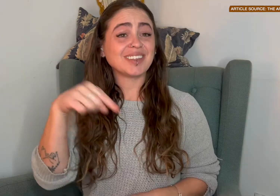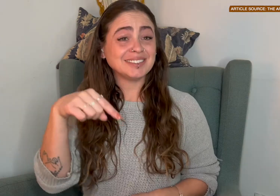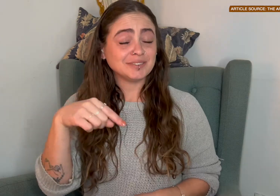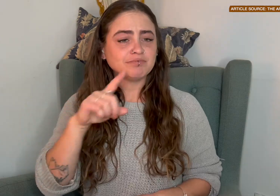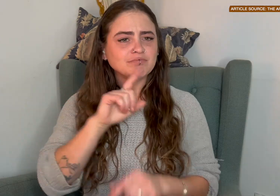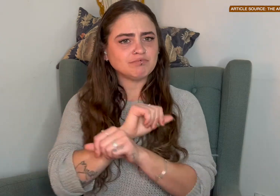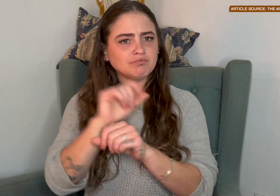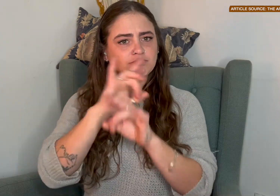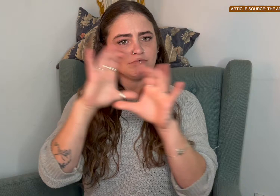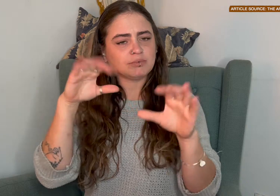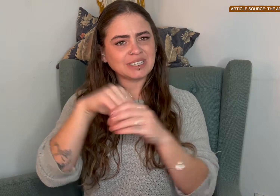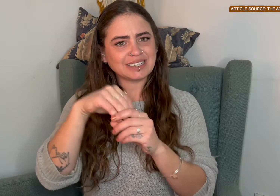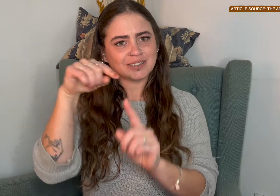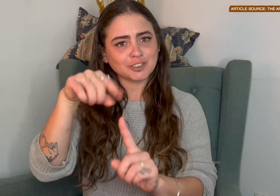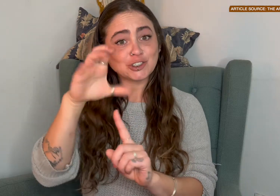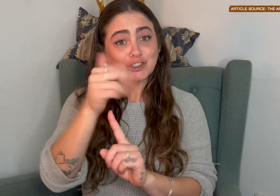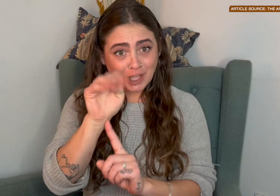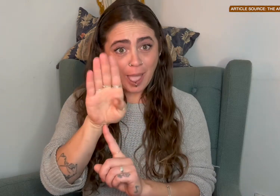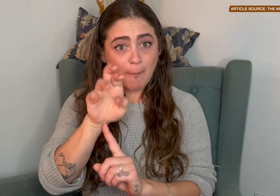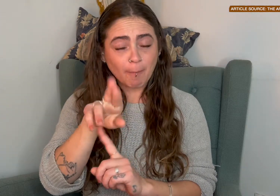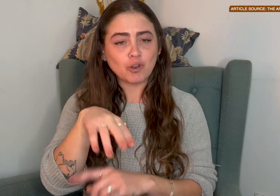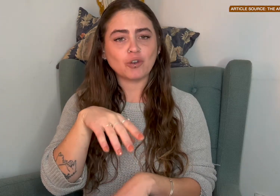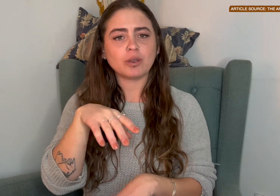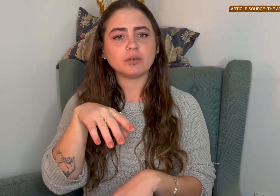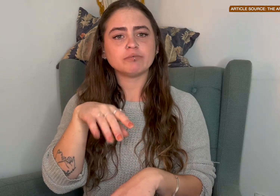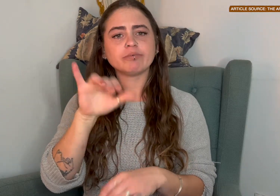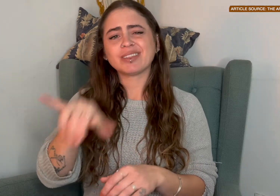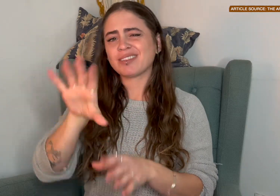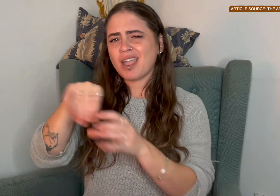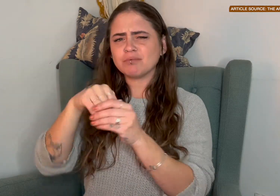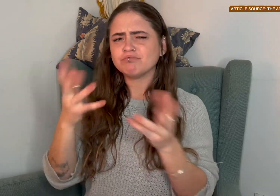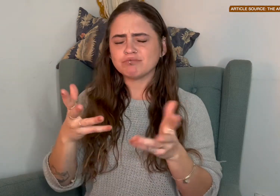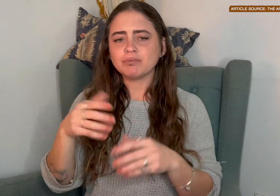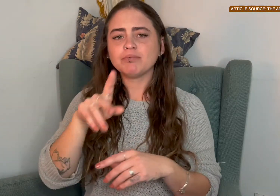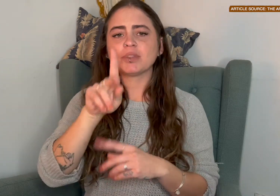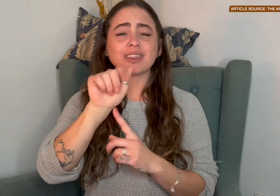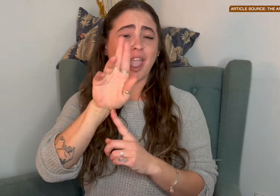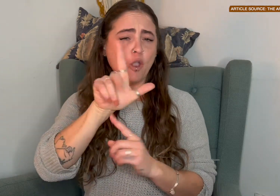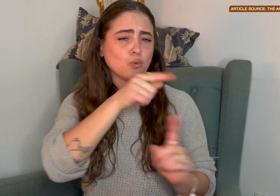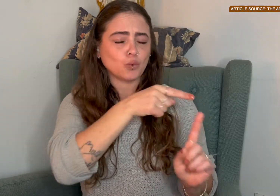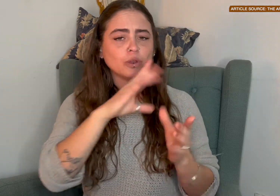This is manifested in a chamber that contains what Karul called